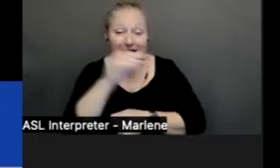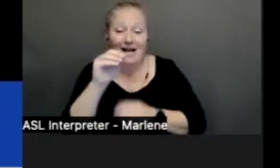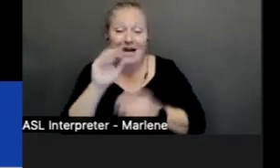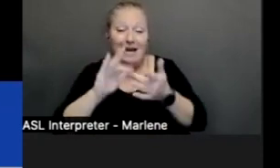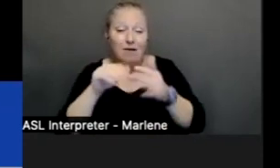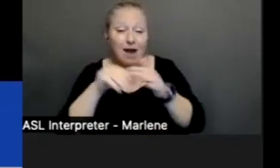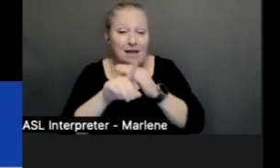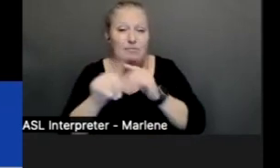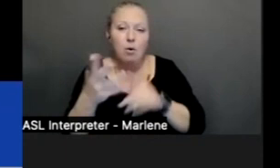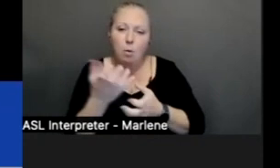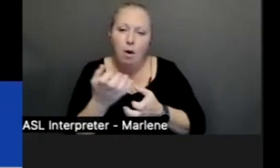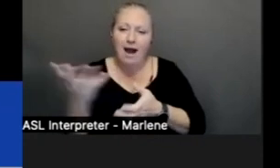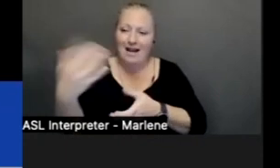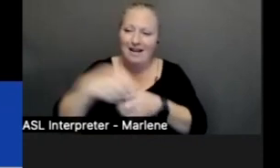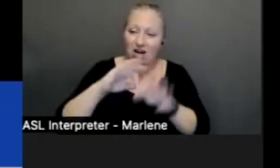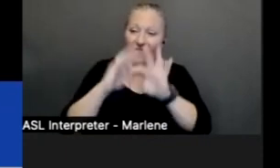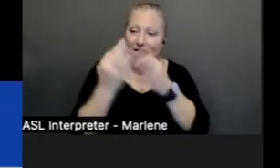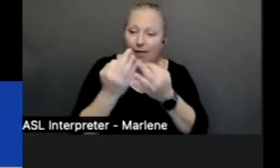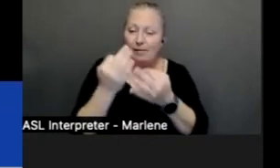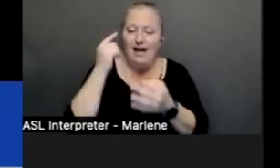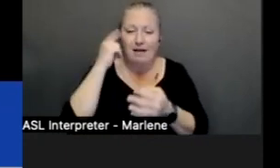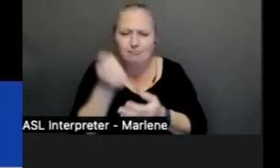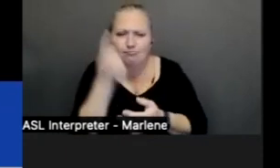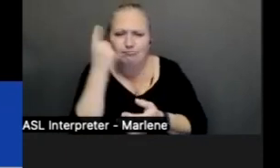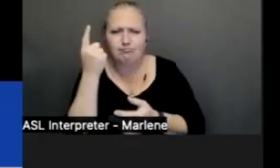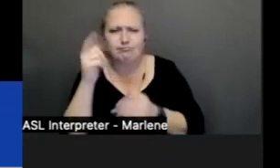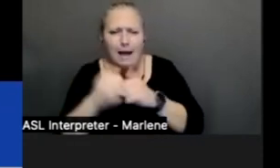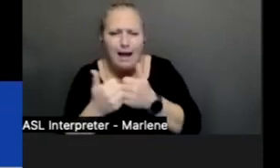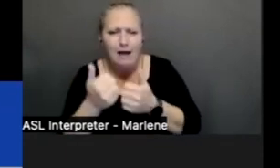really wanted to engage families in literacy and understanding digital literacy. So these